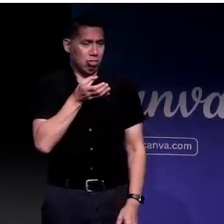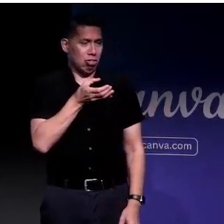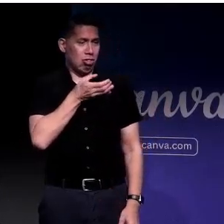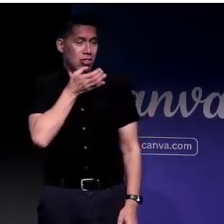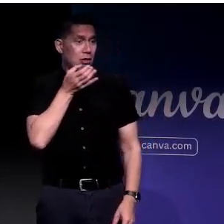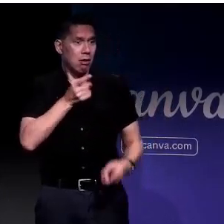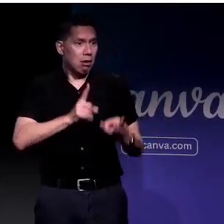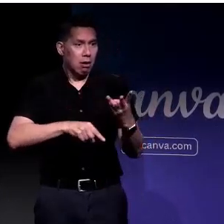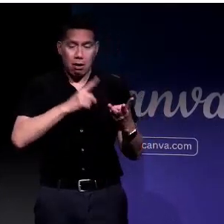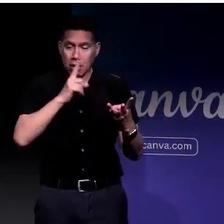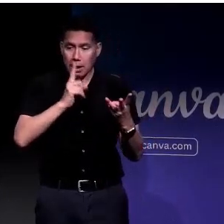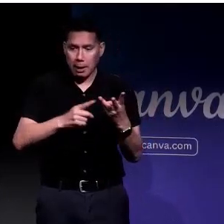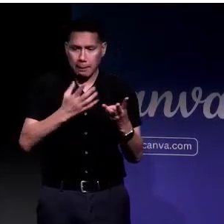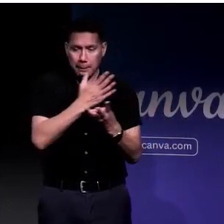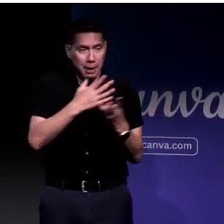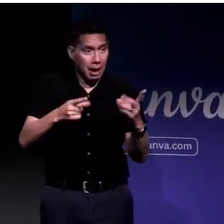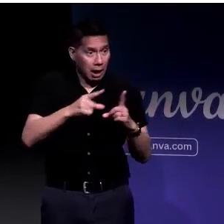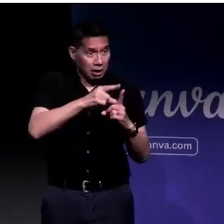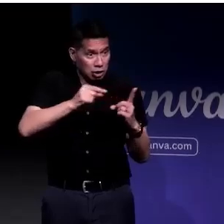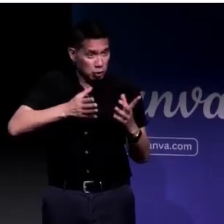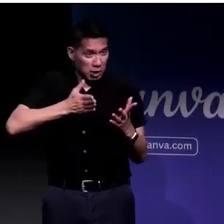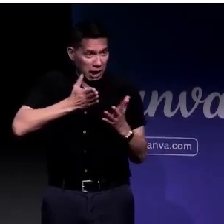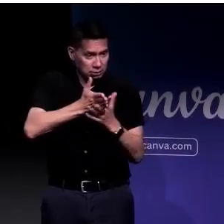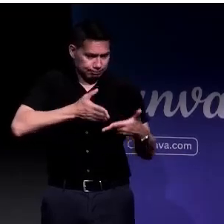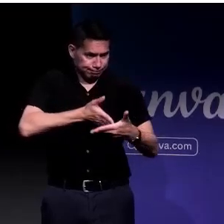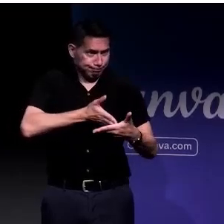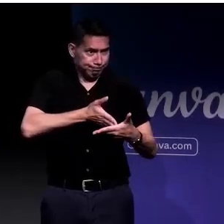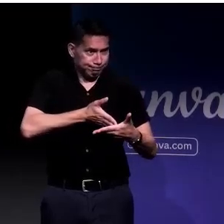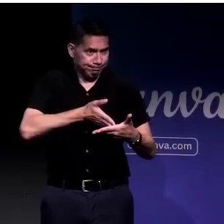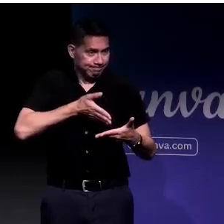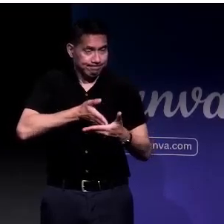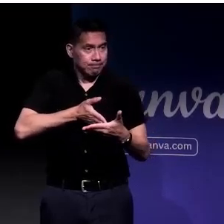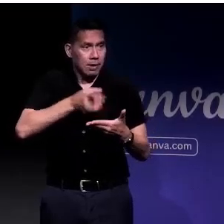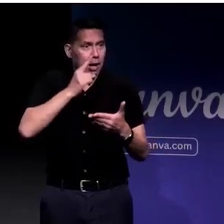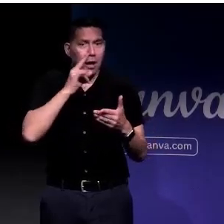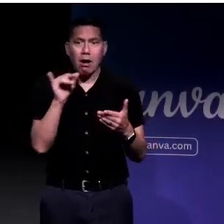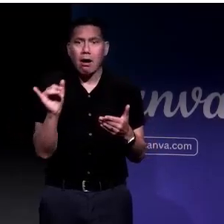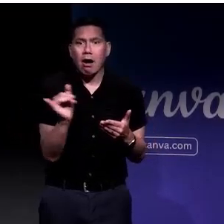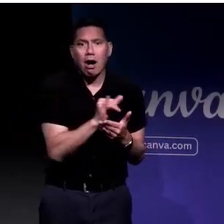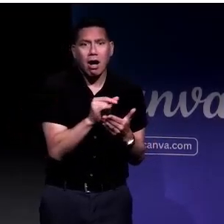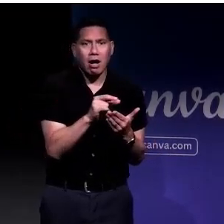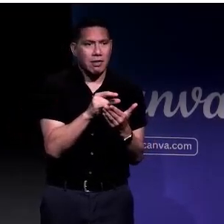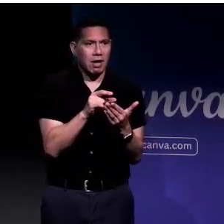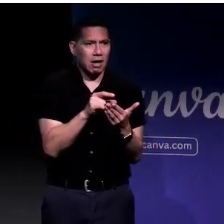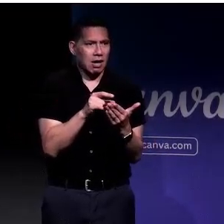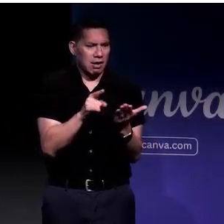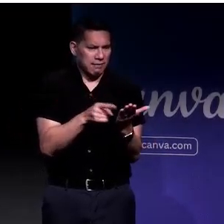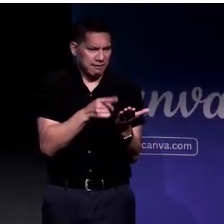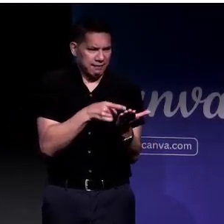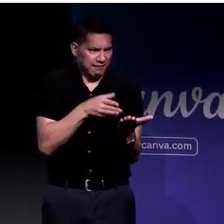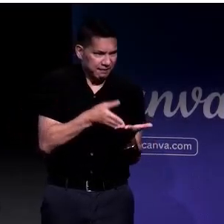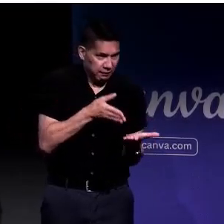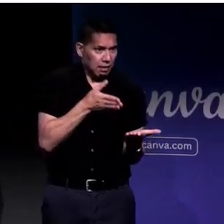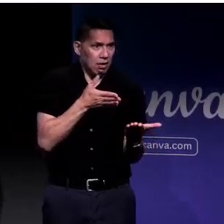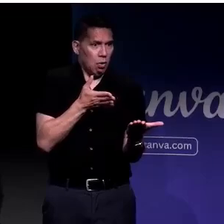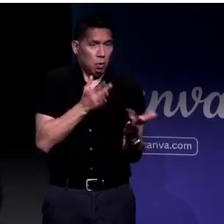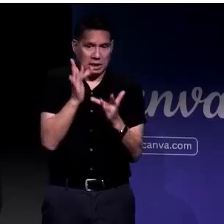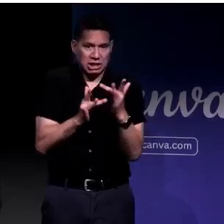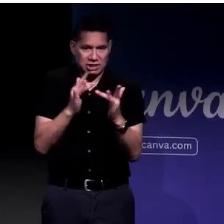Many clients have digital access issues. So this could be either device access issues or internet access issues.